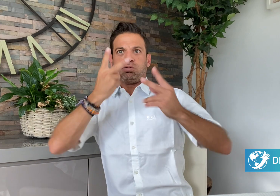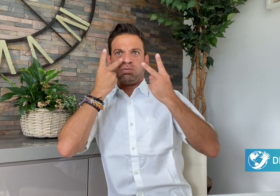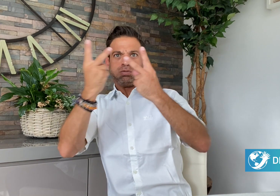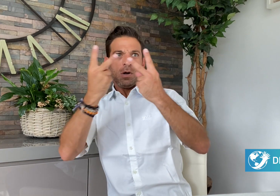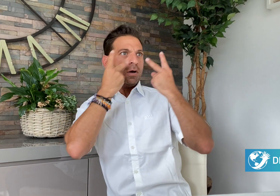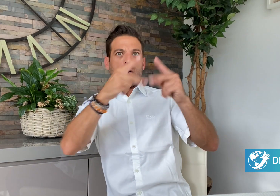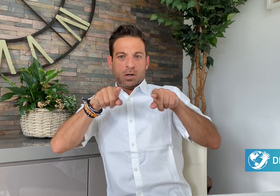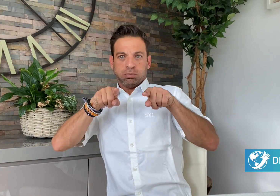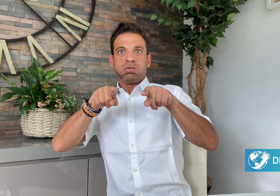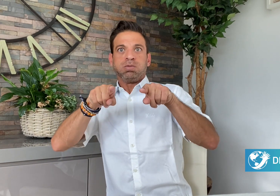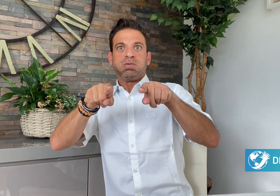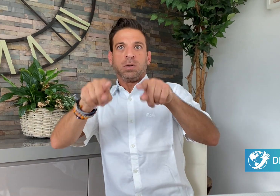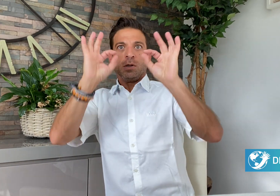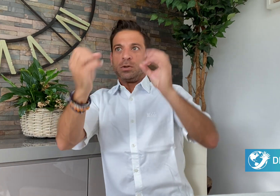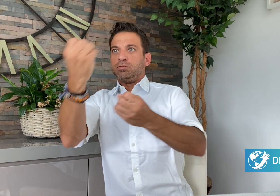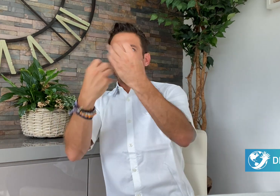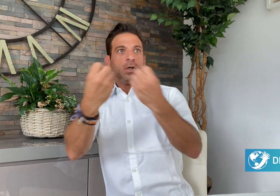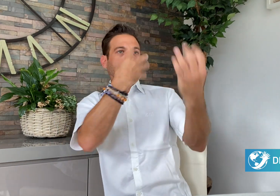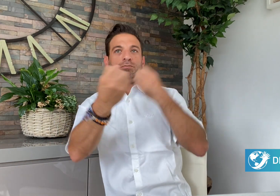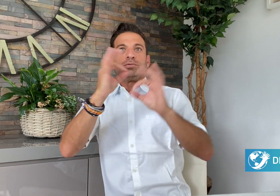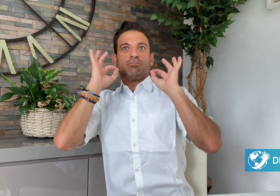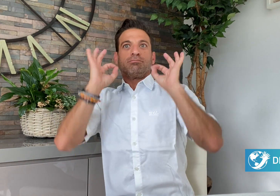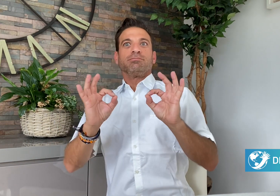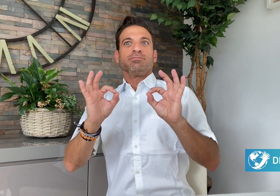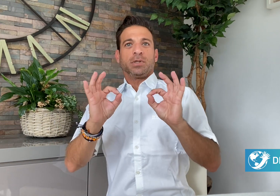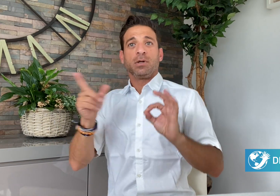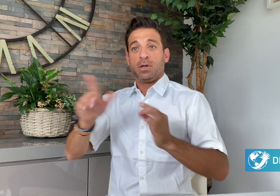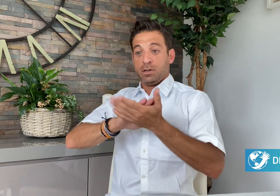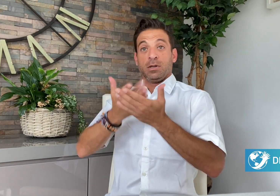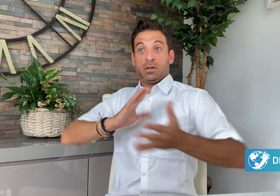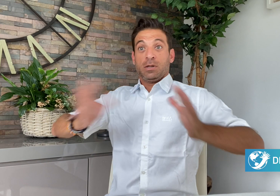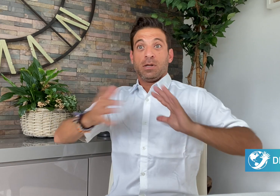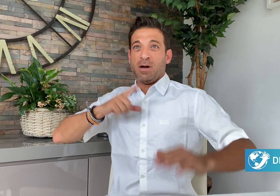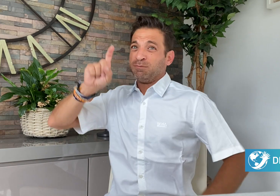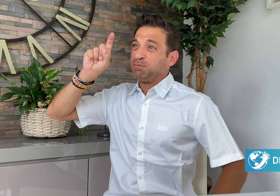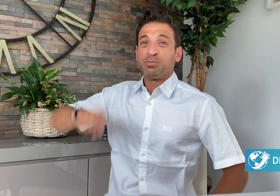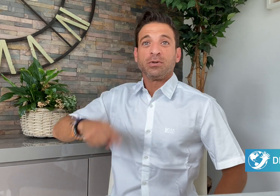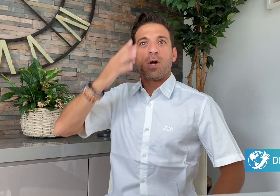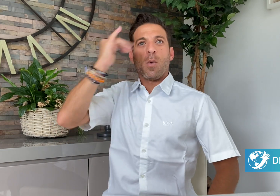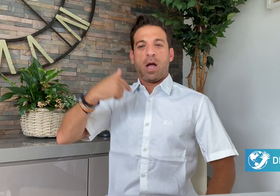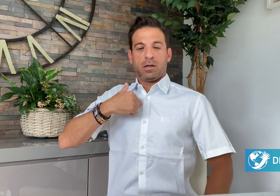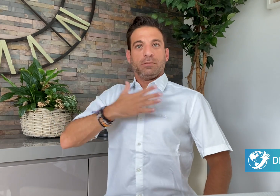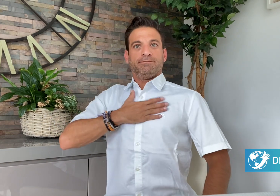an interpreter, because it means the sign language is visible